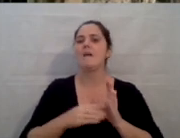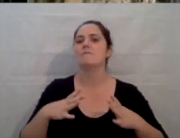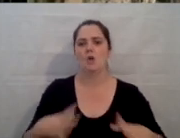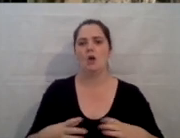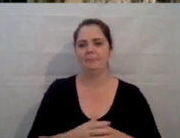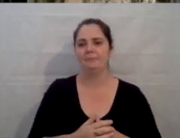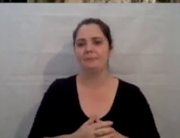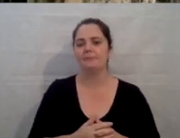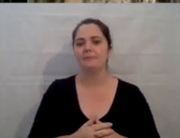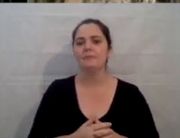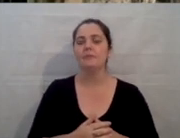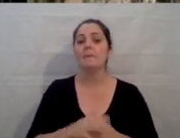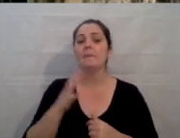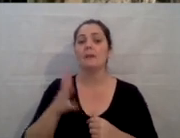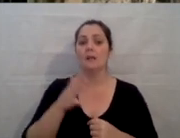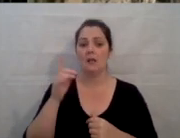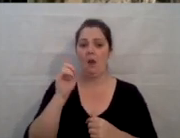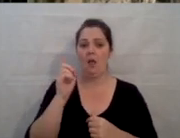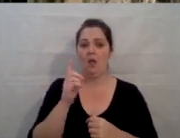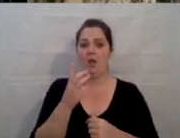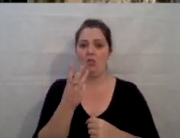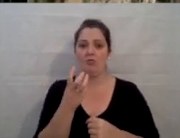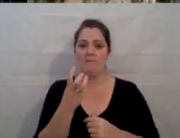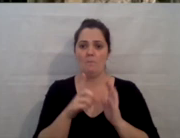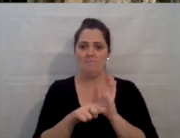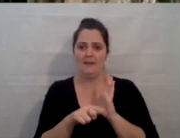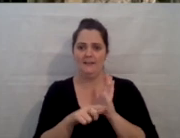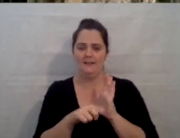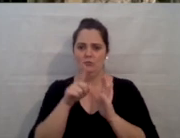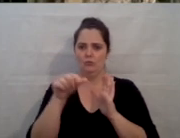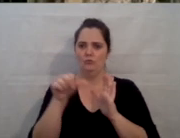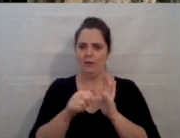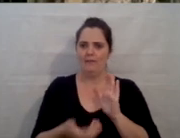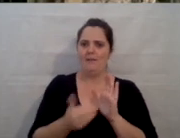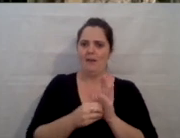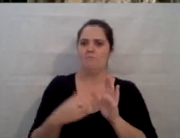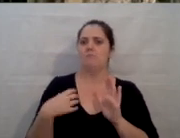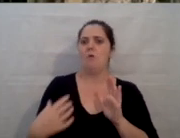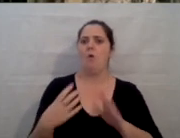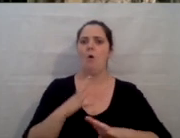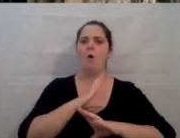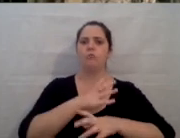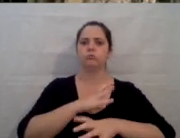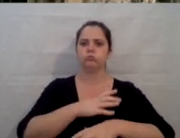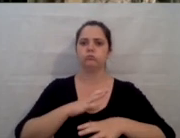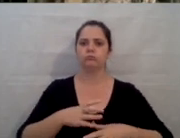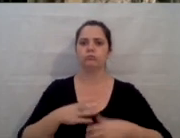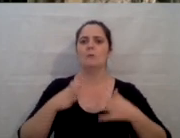Alright so in another three minutes or so you should be massing in that body.